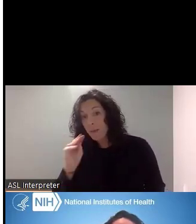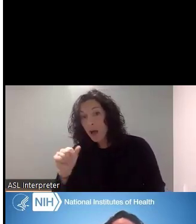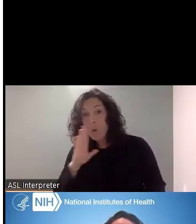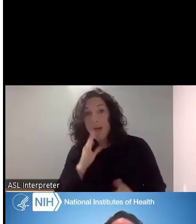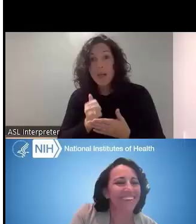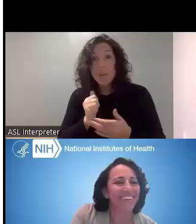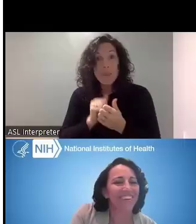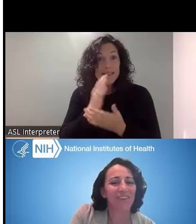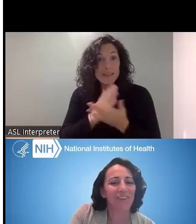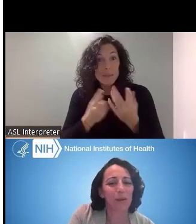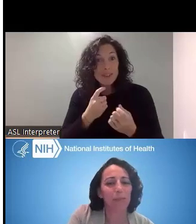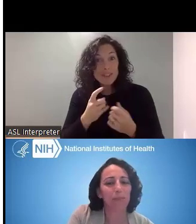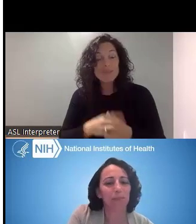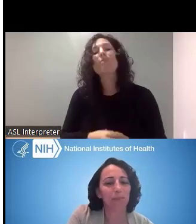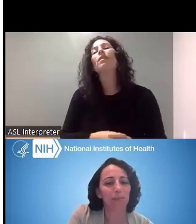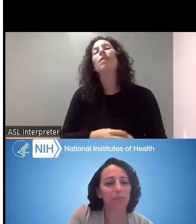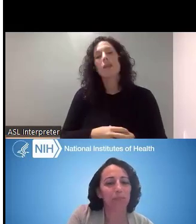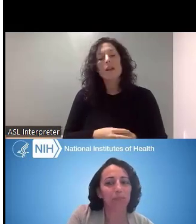Kasima Garst: Yes, so we've been getting some questions in.